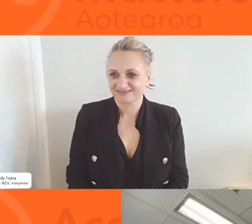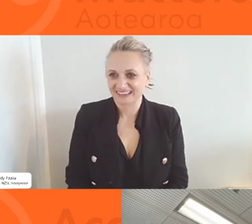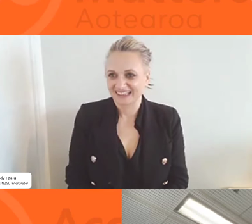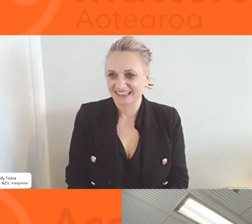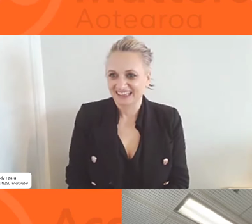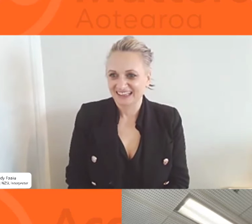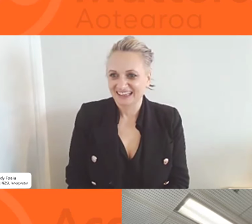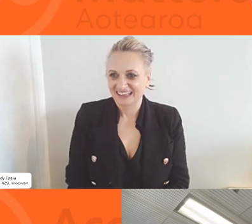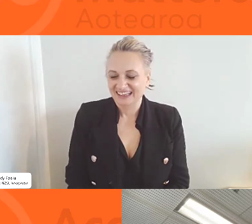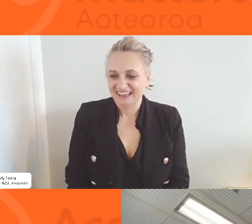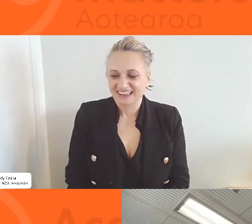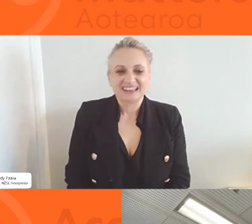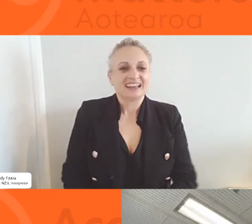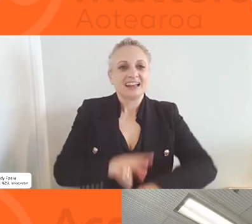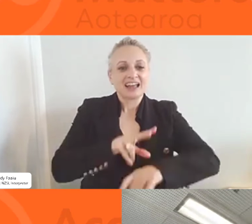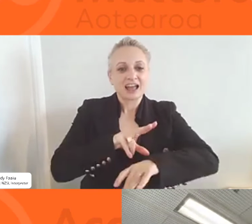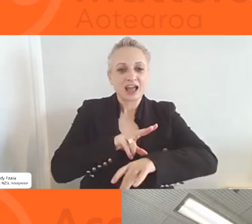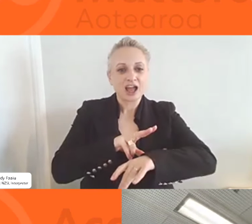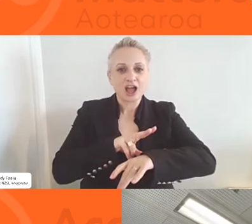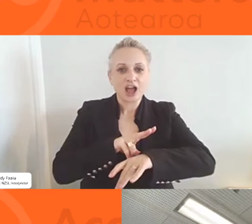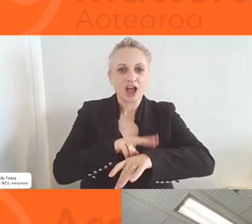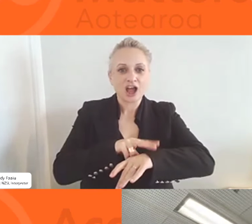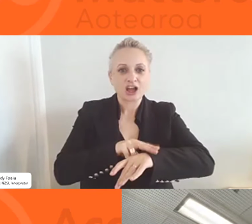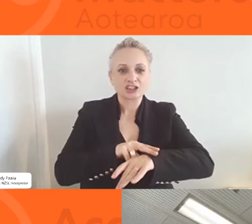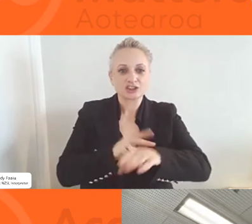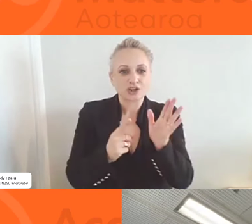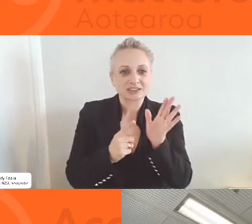Lee Beattie. I was going to say Claire, would you like to go first?